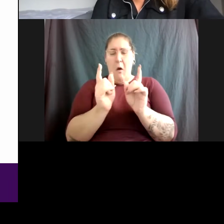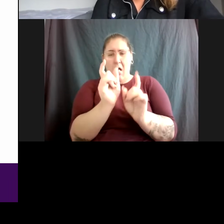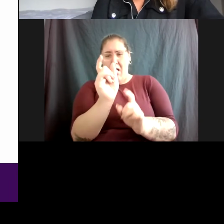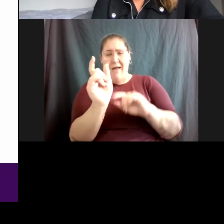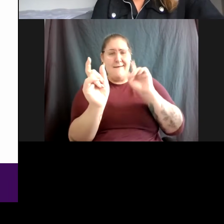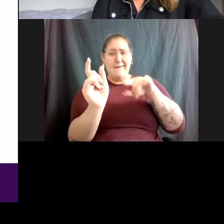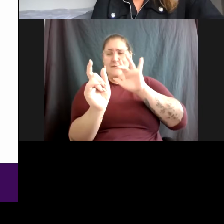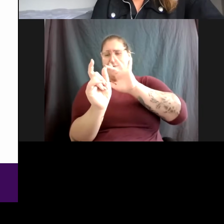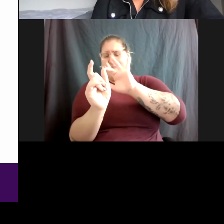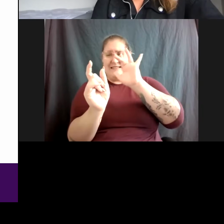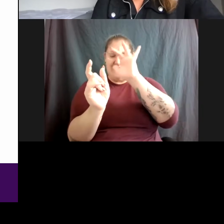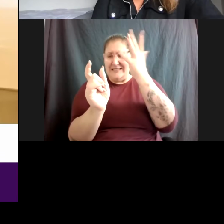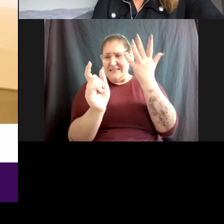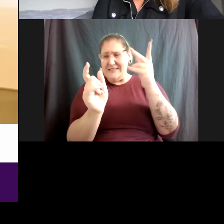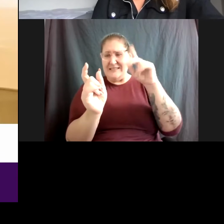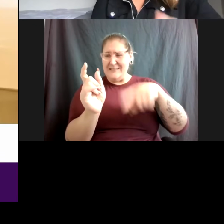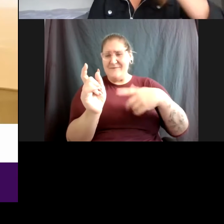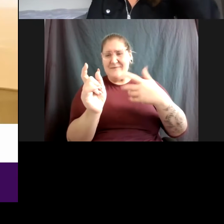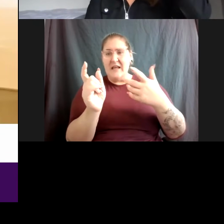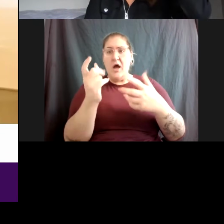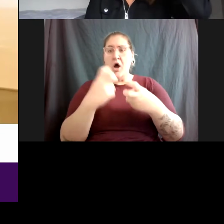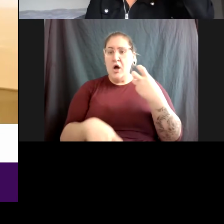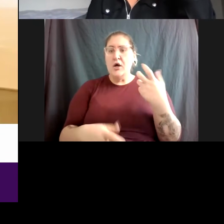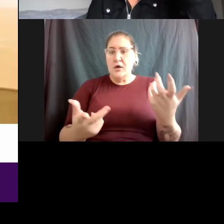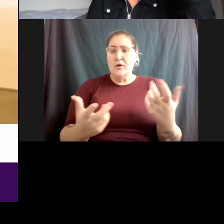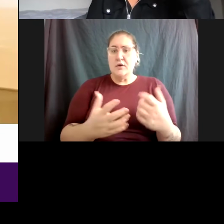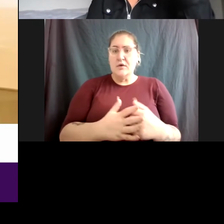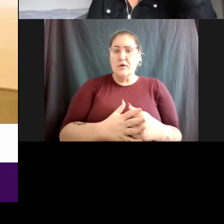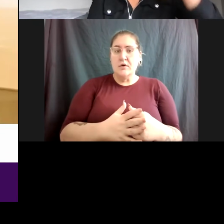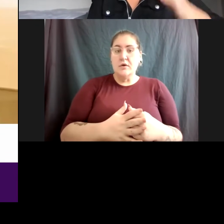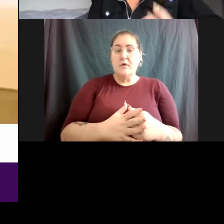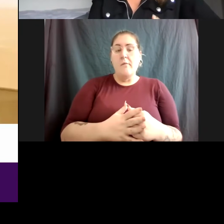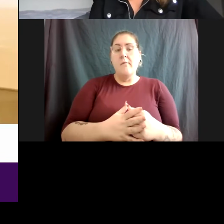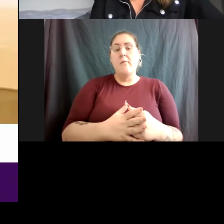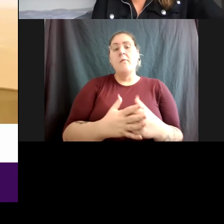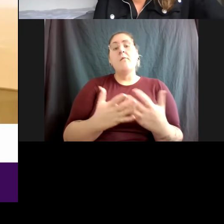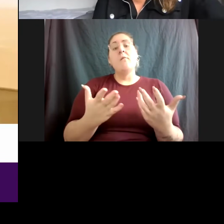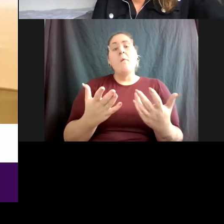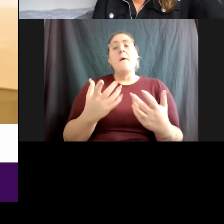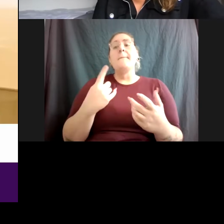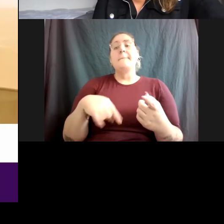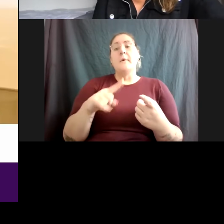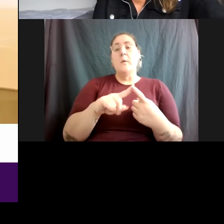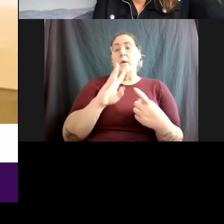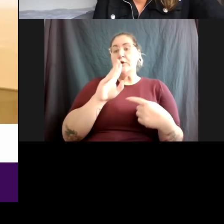becomes very difficult. But, when it comes to the touch target size, think about the